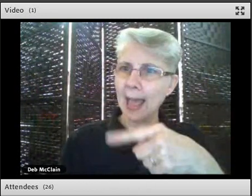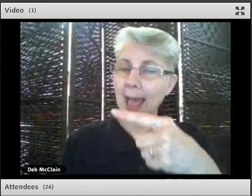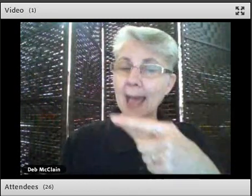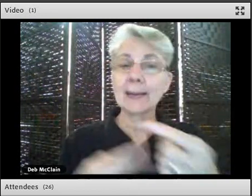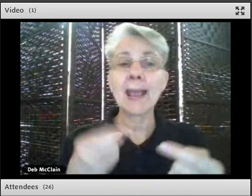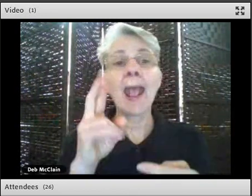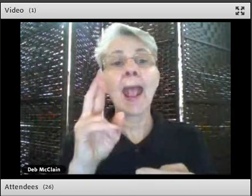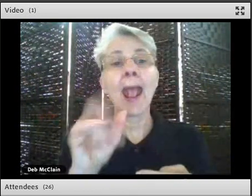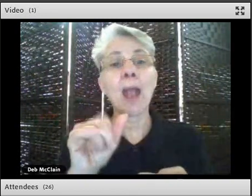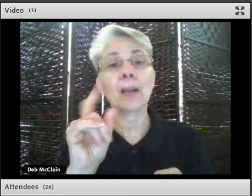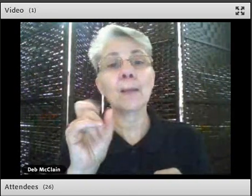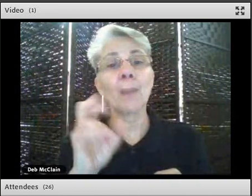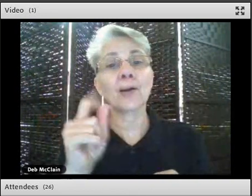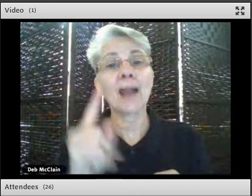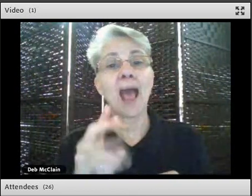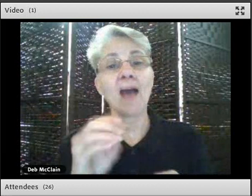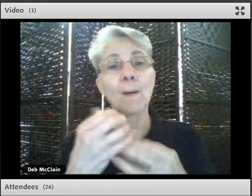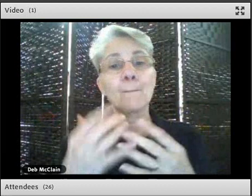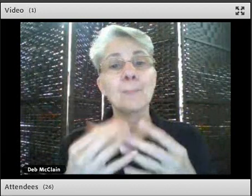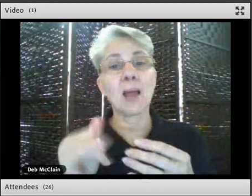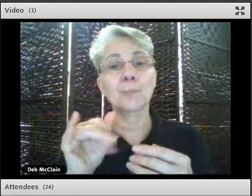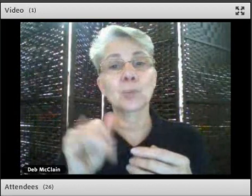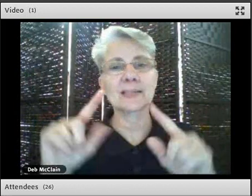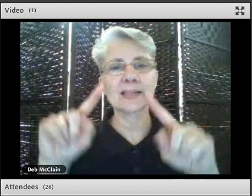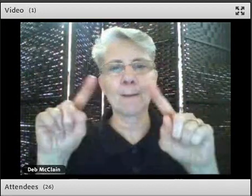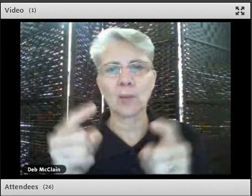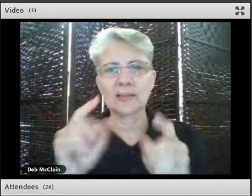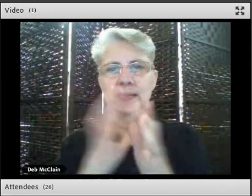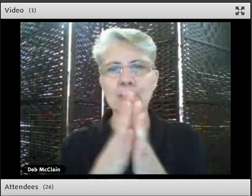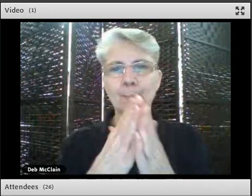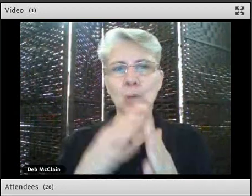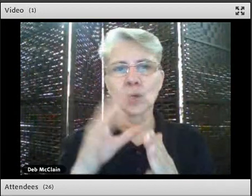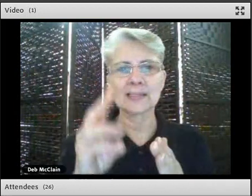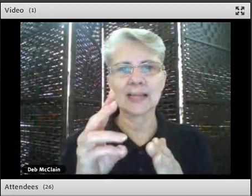So, we want to use textual information and not the image.